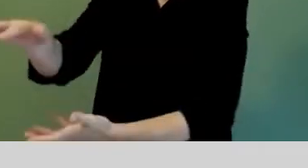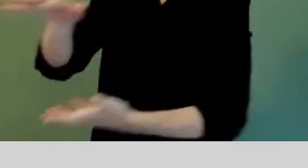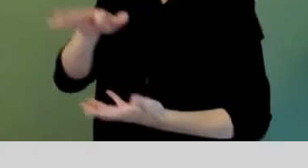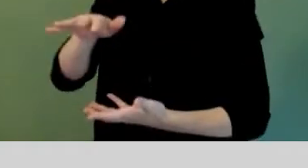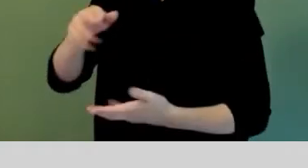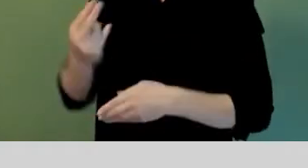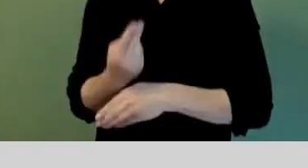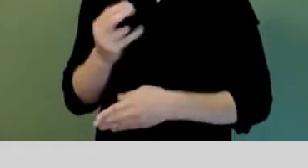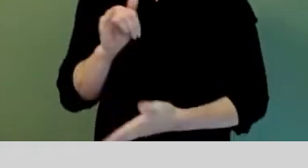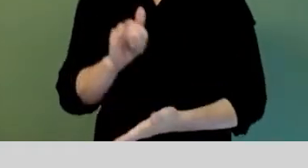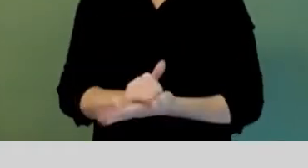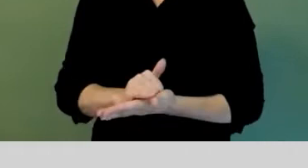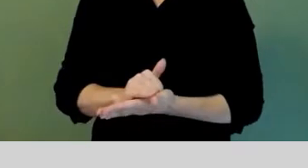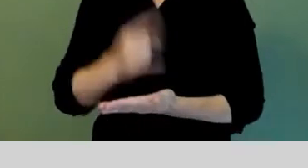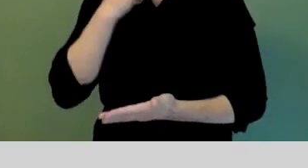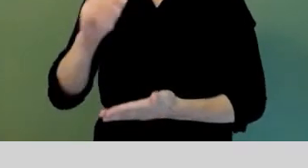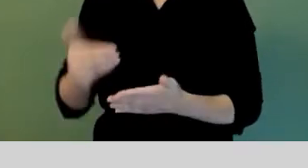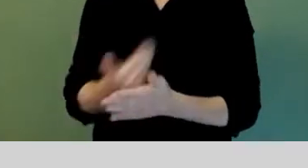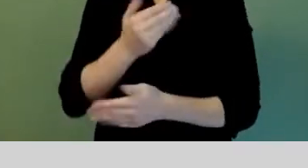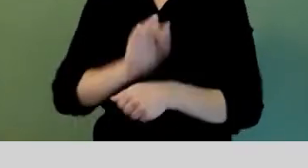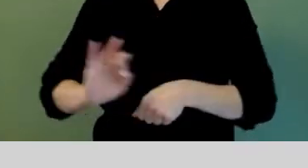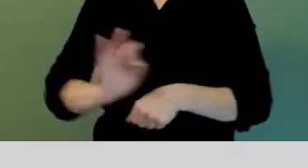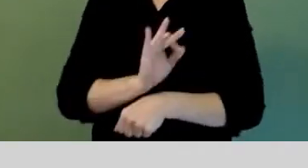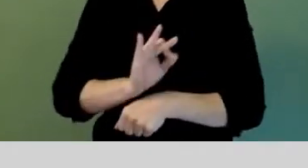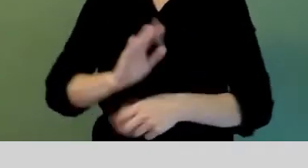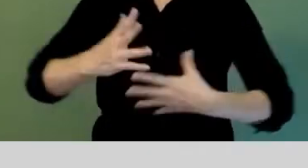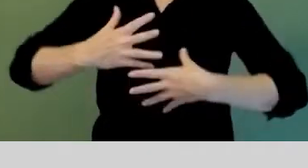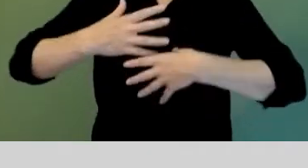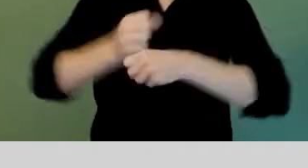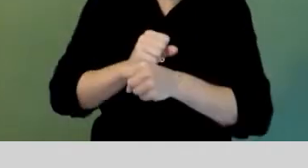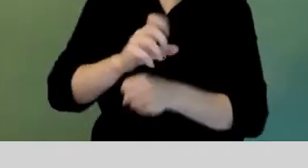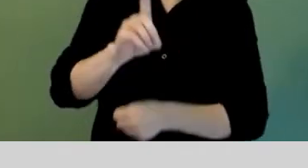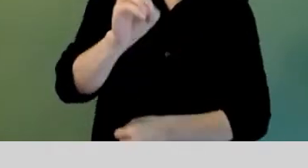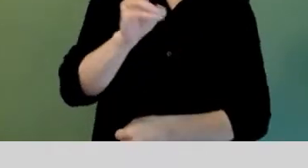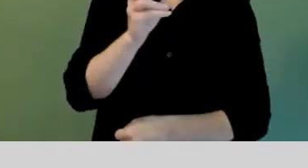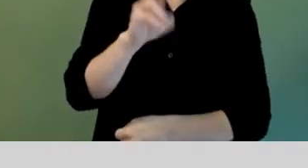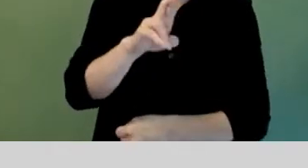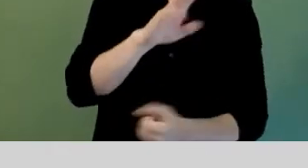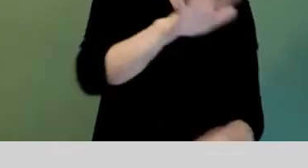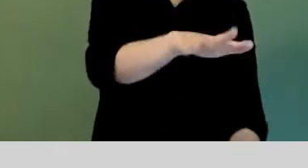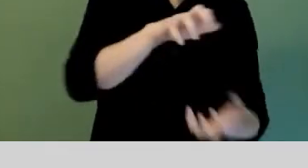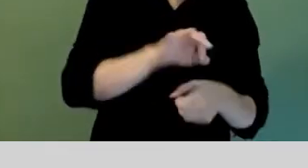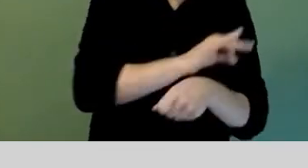So in summary, a decorator is a function that takes a function and leaves a function